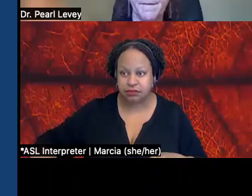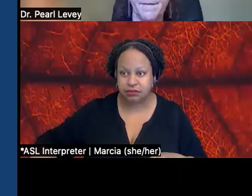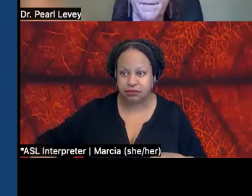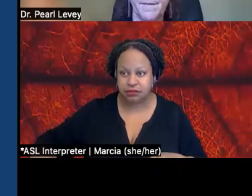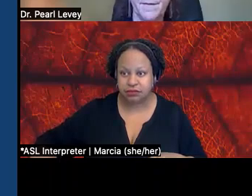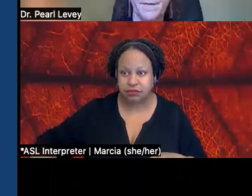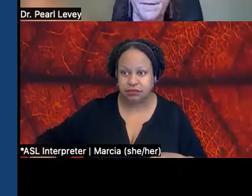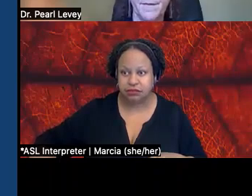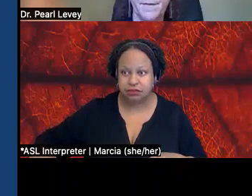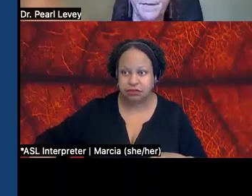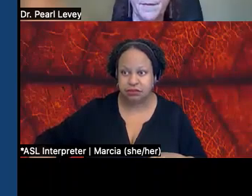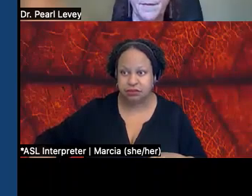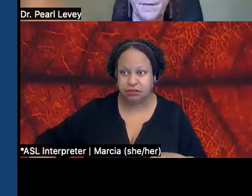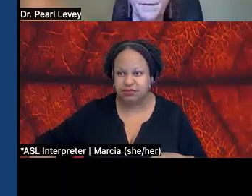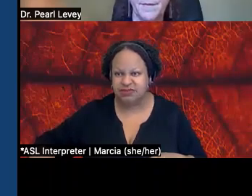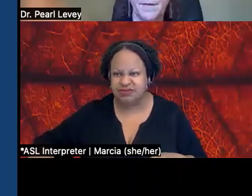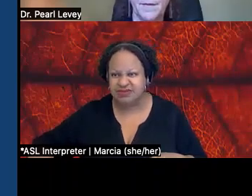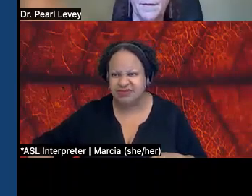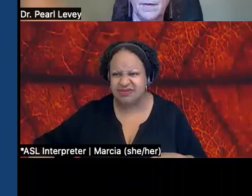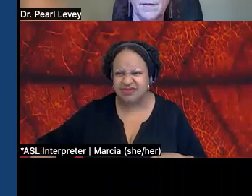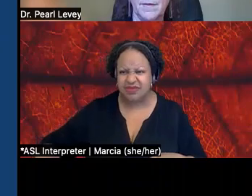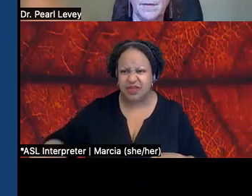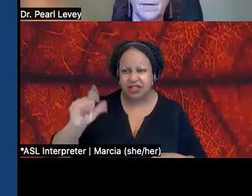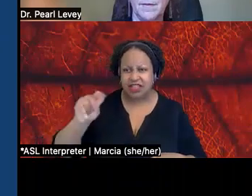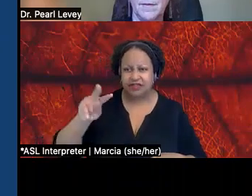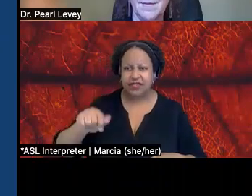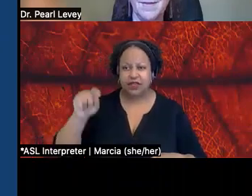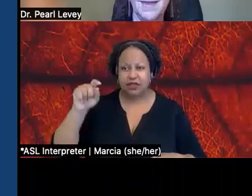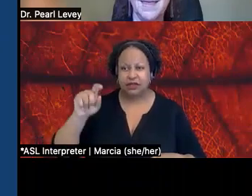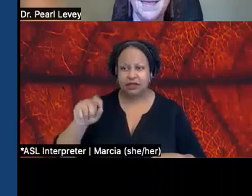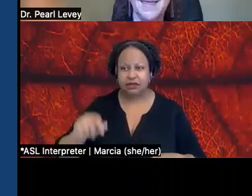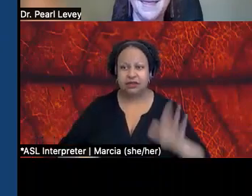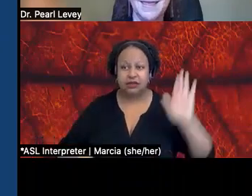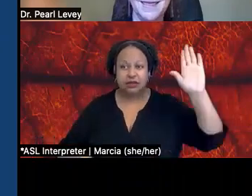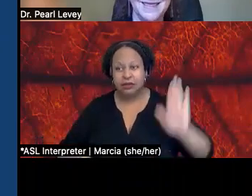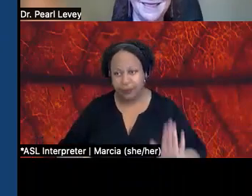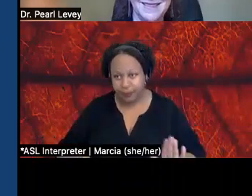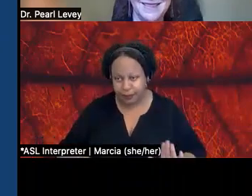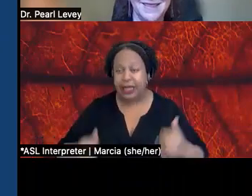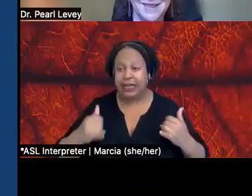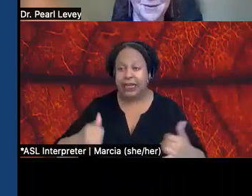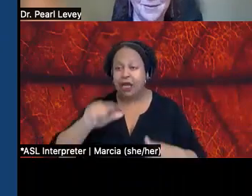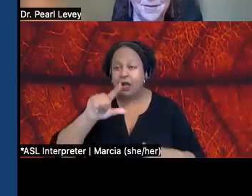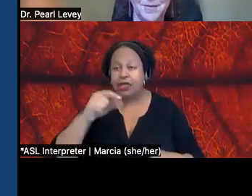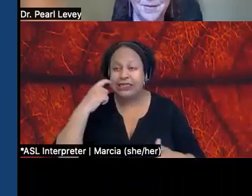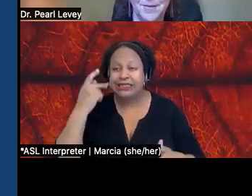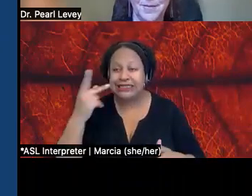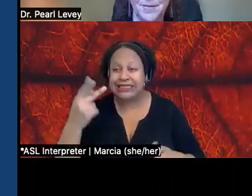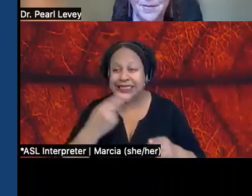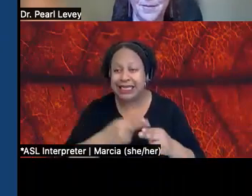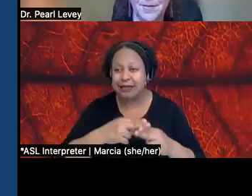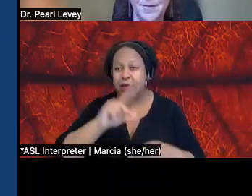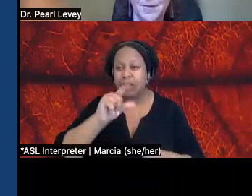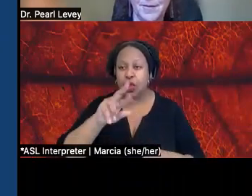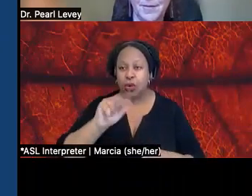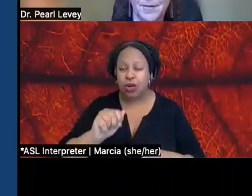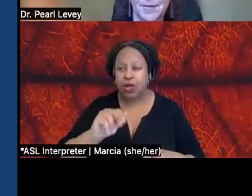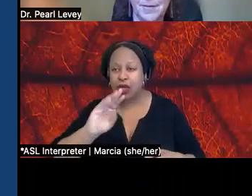Sorry, LaVinia’s hand has gone down, so now can Laura bulk be unmuted so that Laura can ask her question?